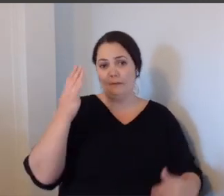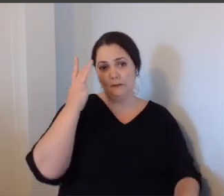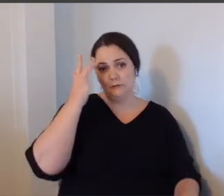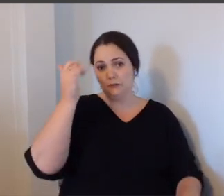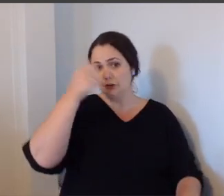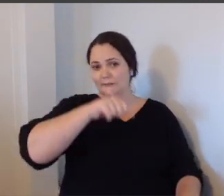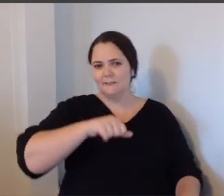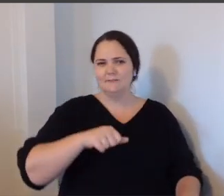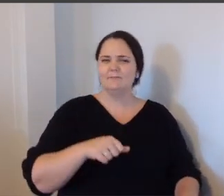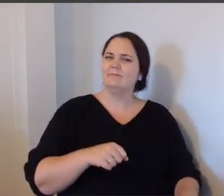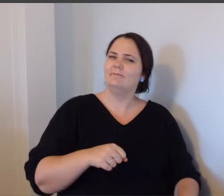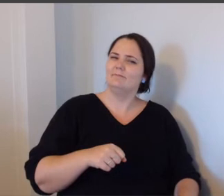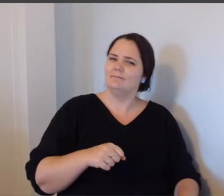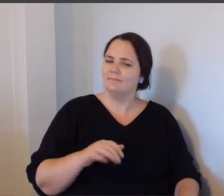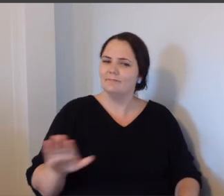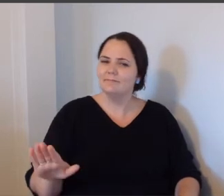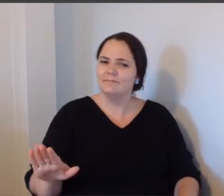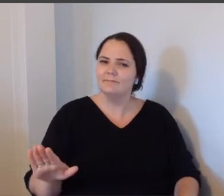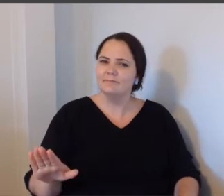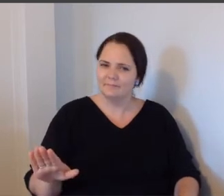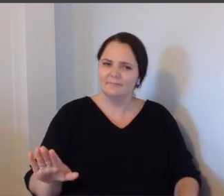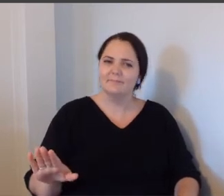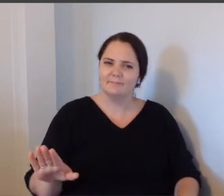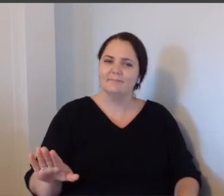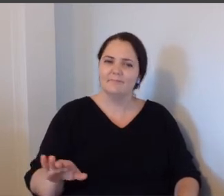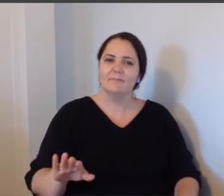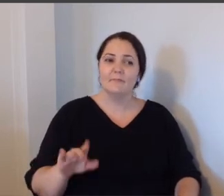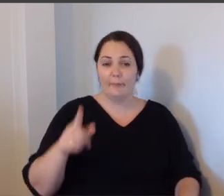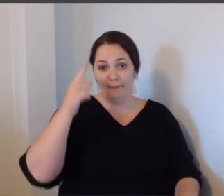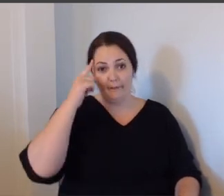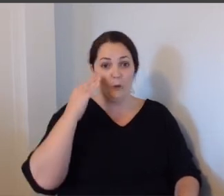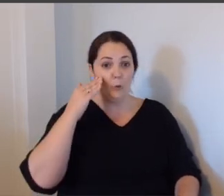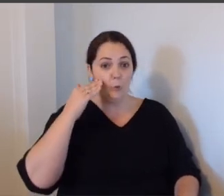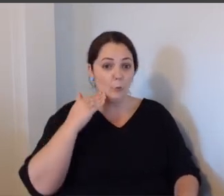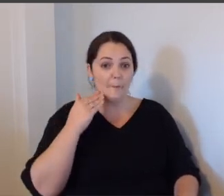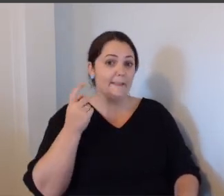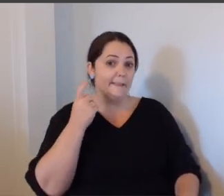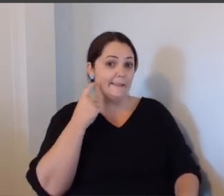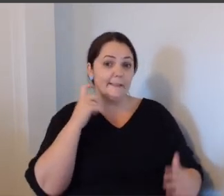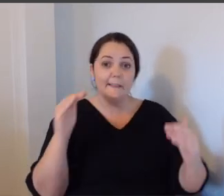be logical to argue women artists are as equally capable as their male counterparts. However things